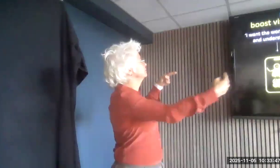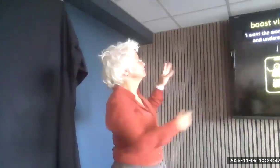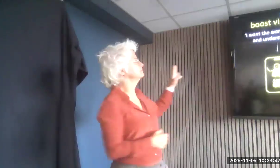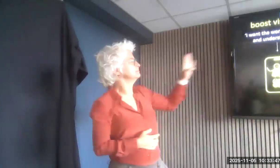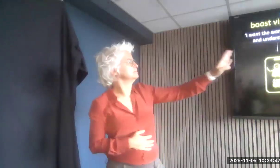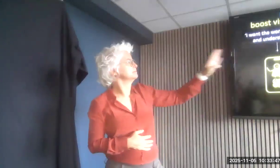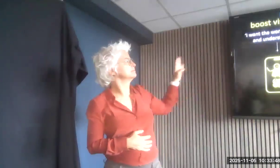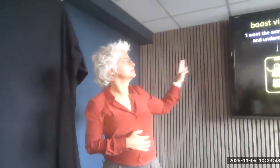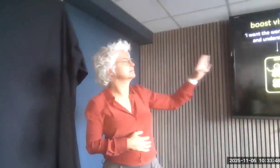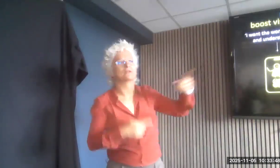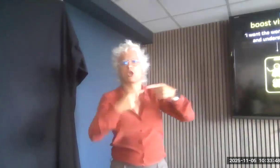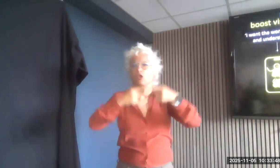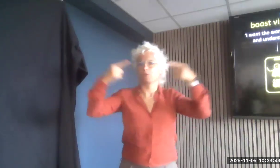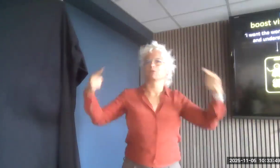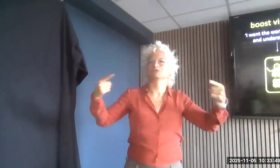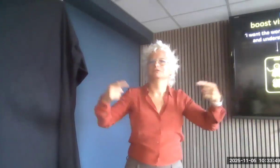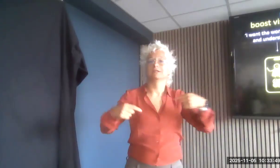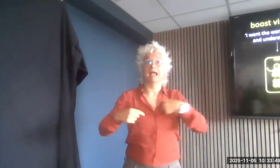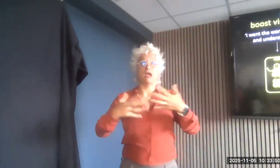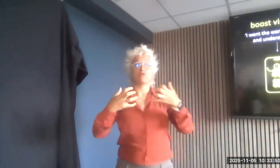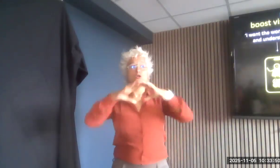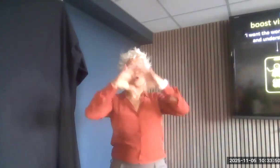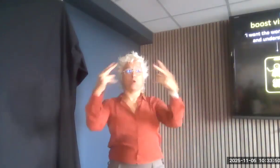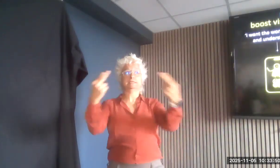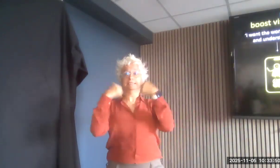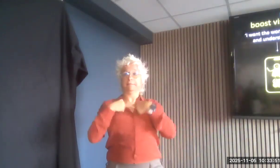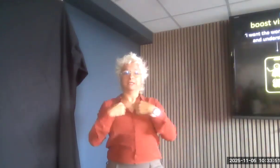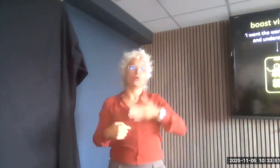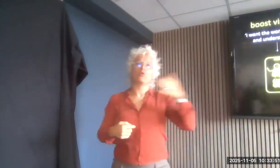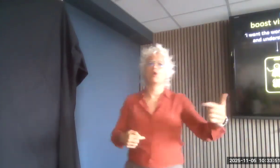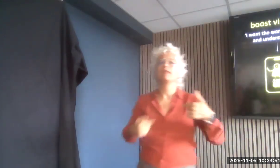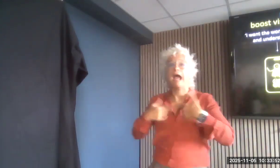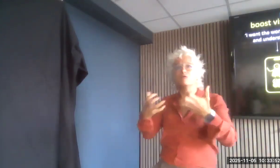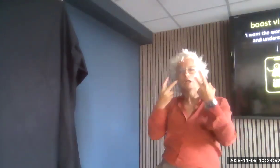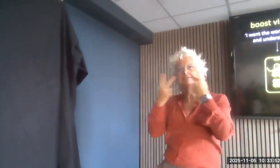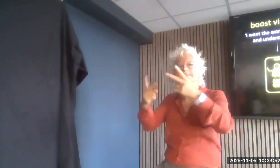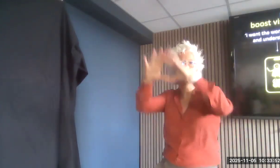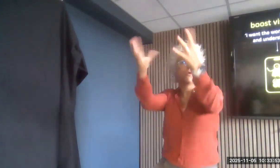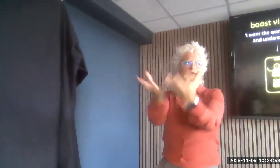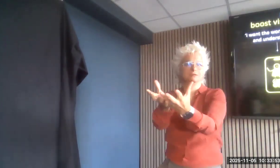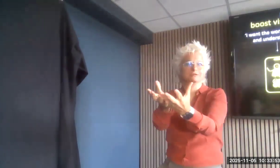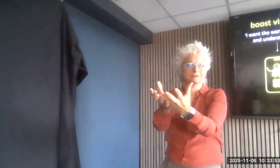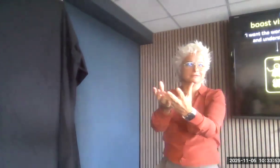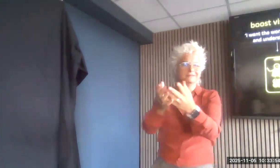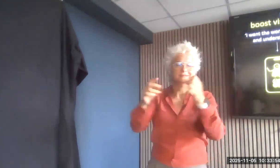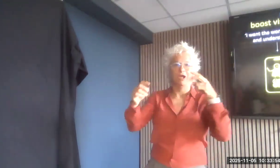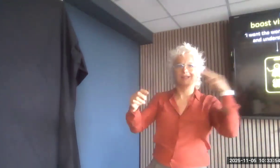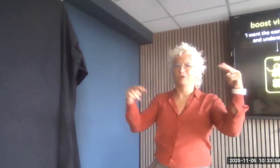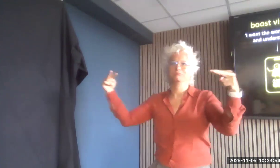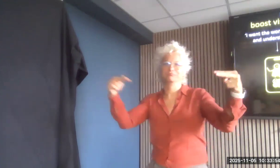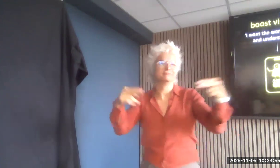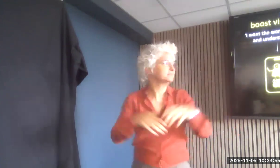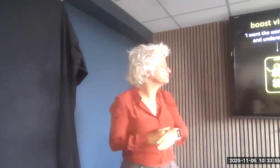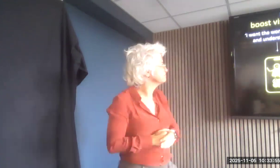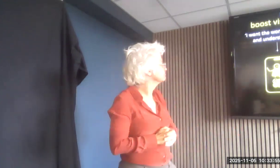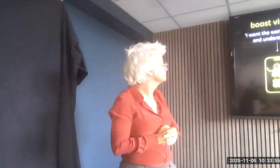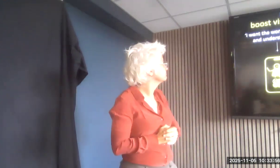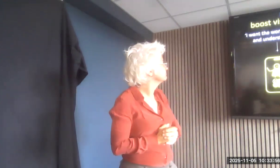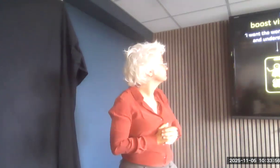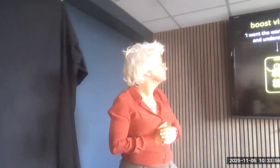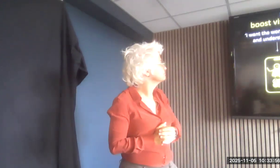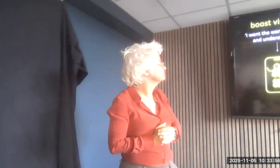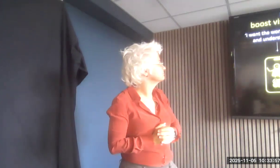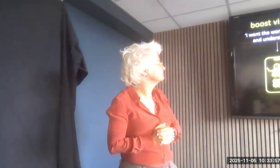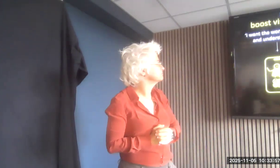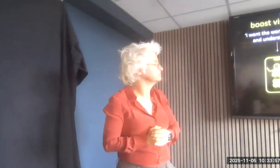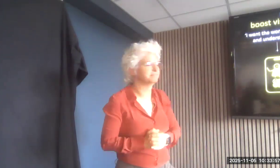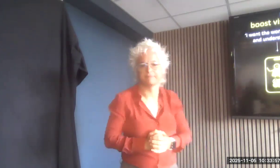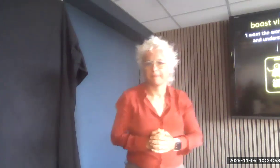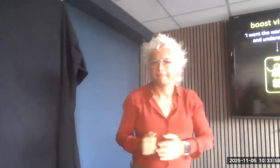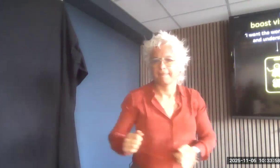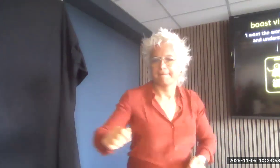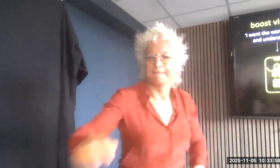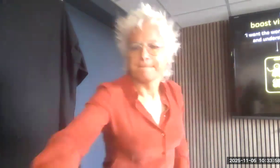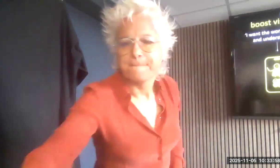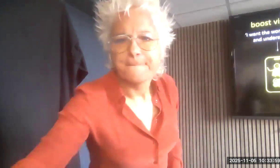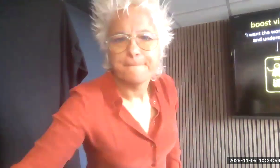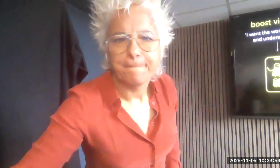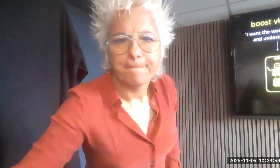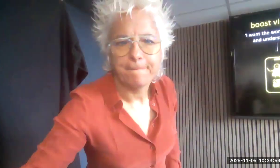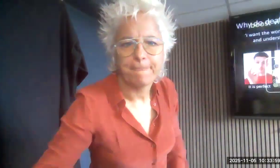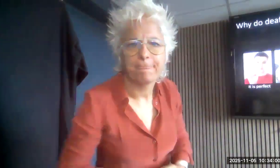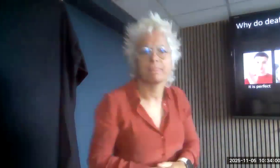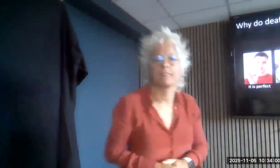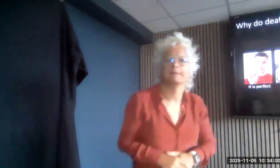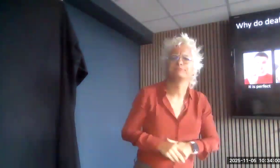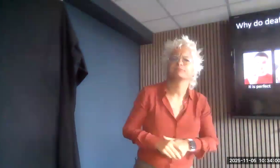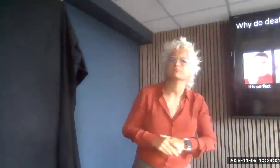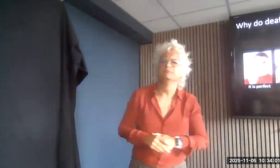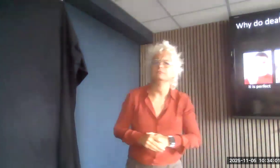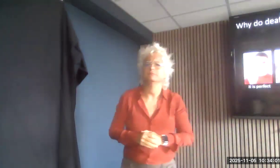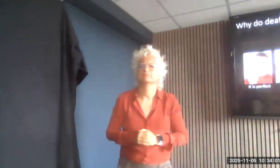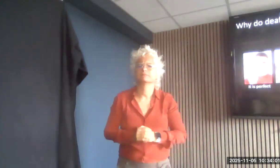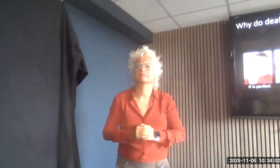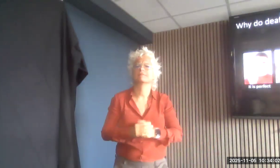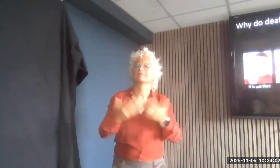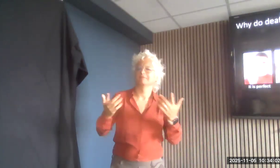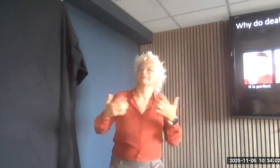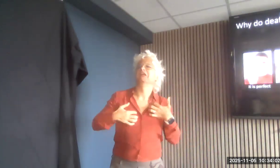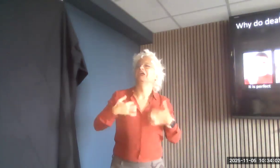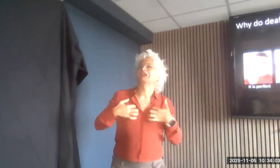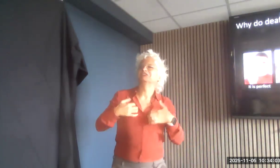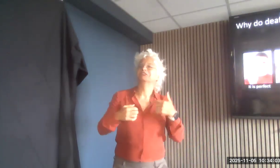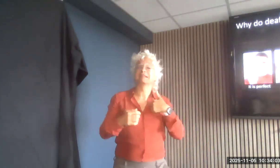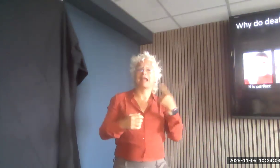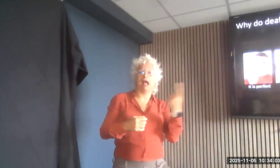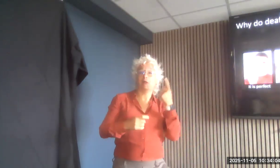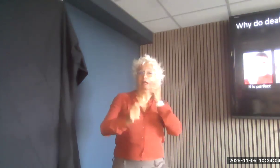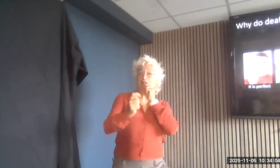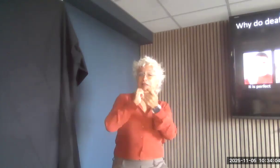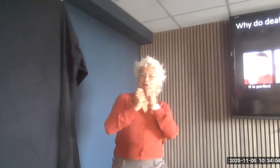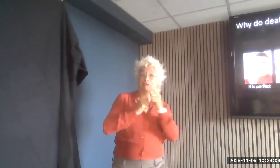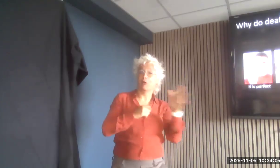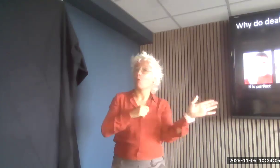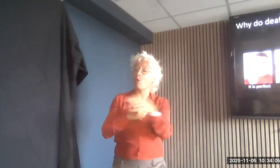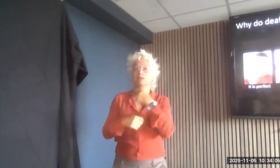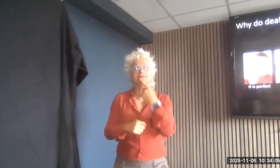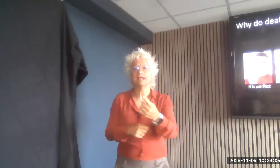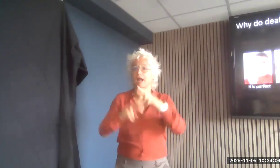support in the language that you can access. So we see contrasting ideologies here. So firstly, we have this ideology around being wanting to be seen, but also this necessity of needing to see others.